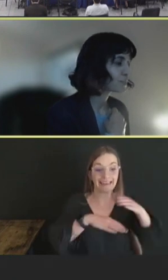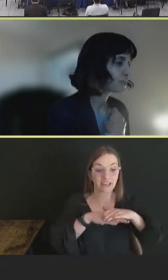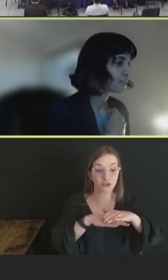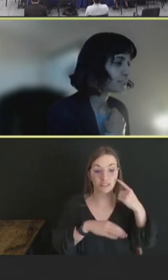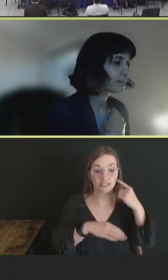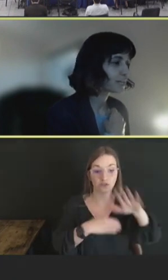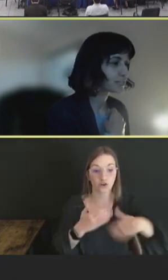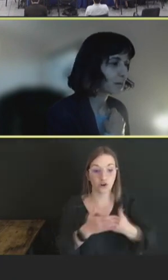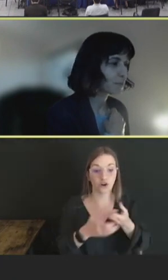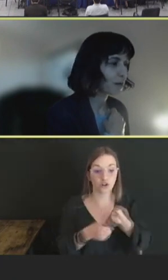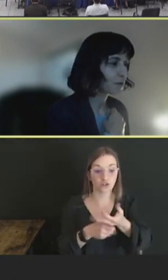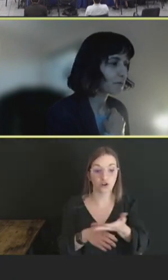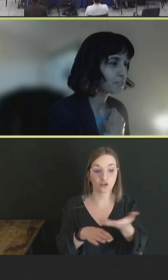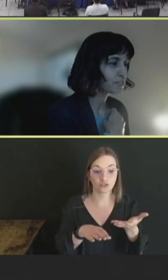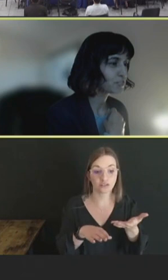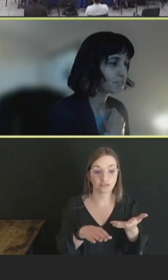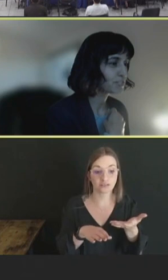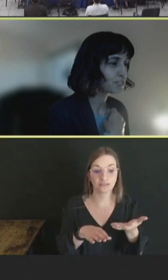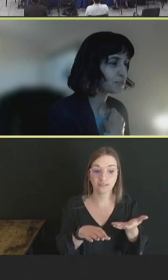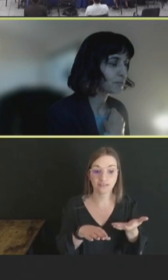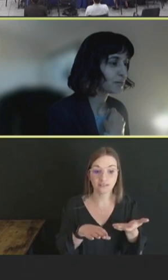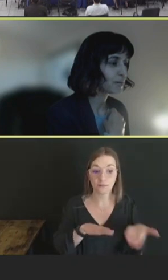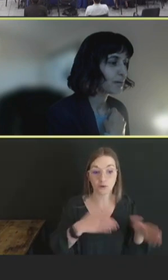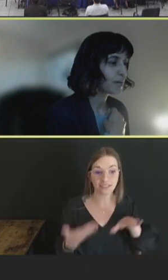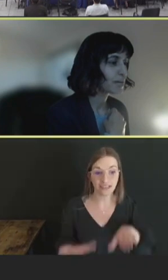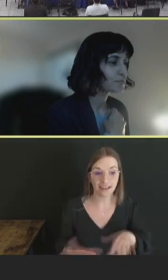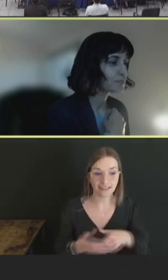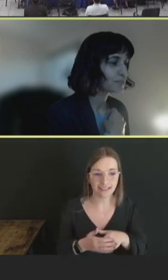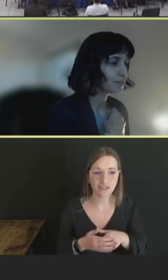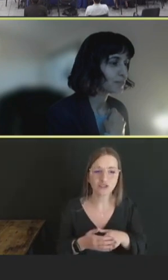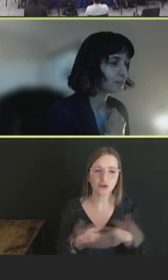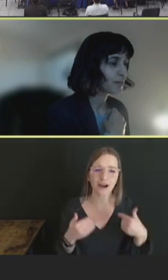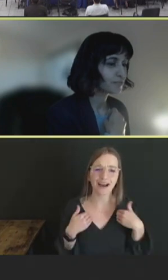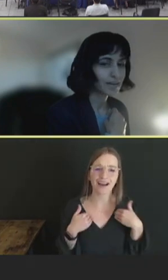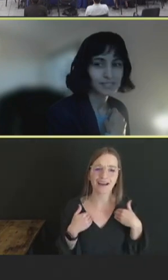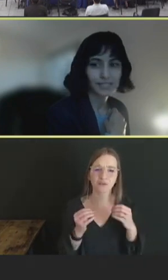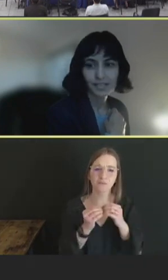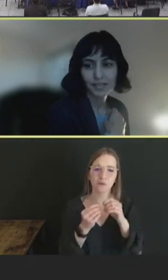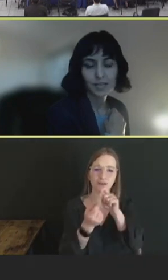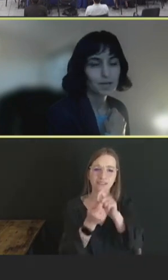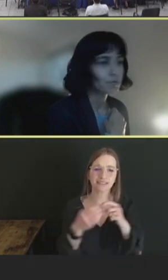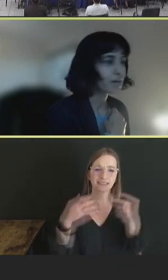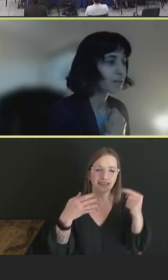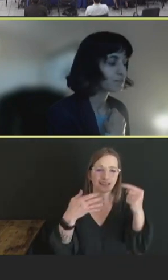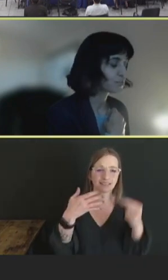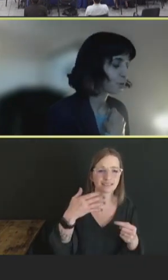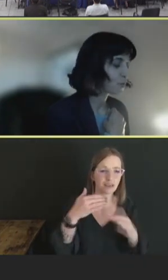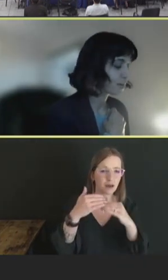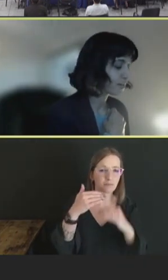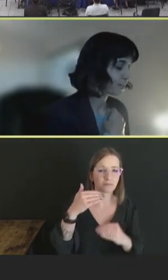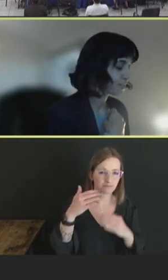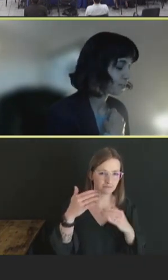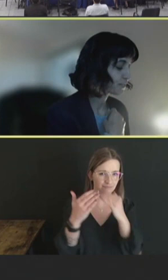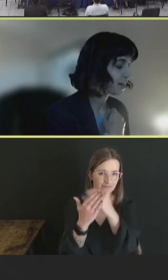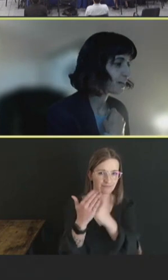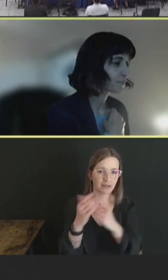specific details about BCG, DTP and MCV vaccine; but I'll just go on in the interest of time.